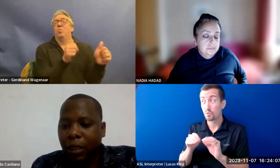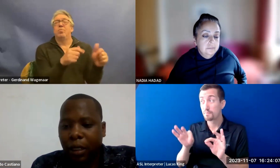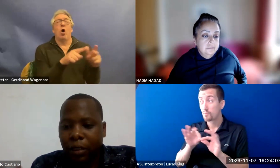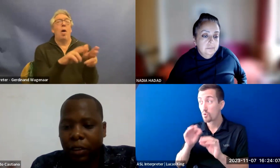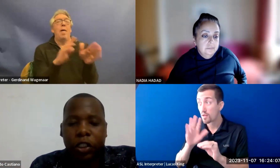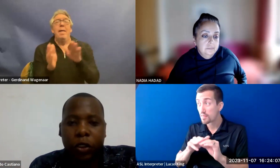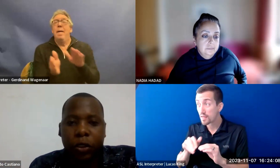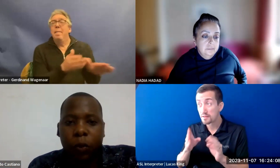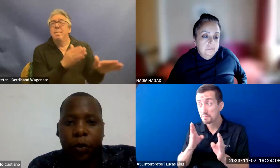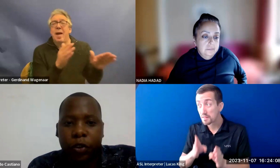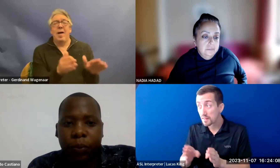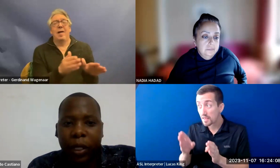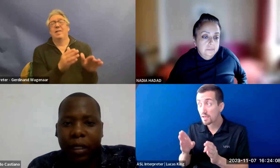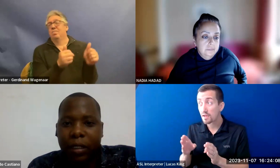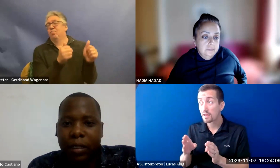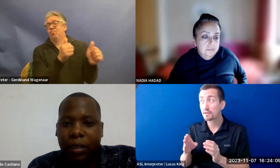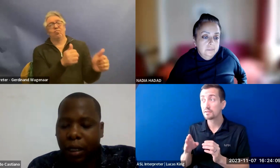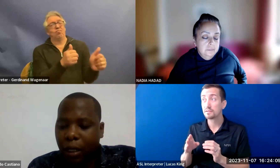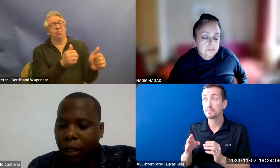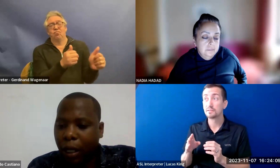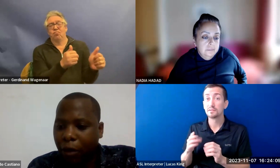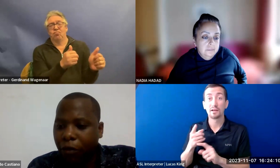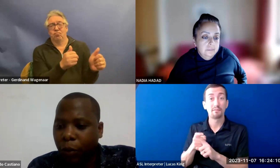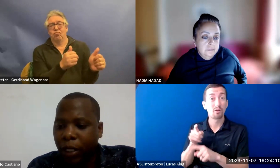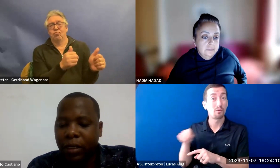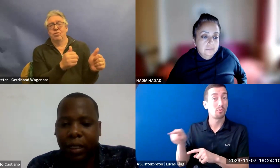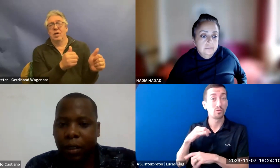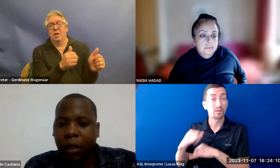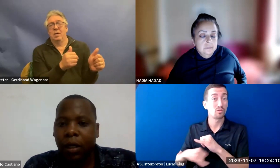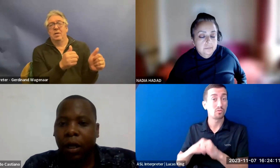that the international cooperation partners have in place,